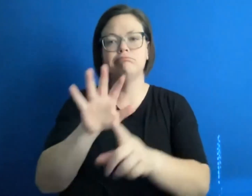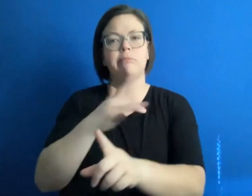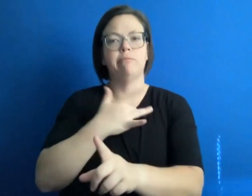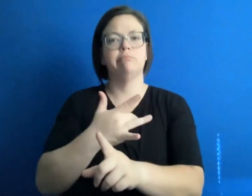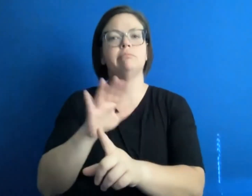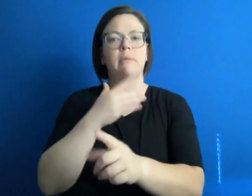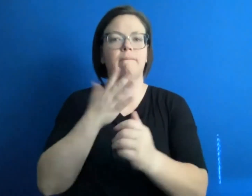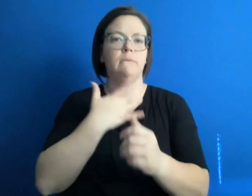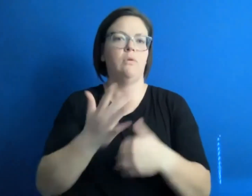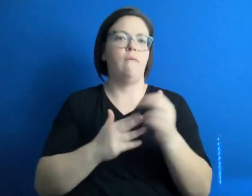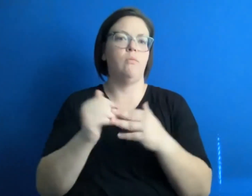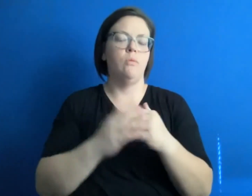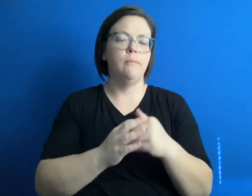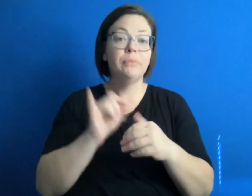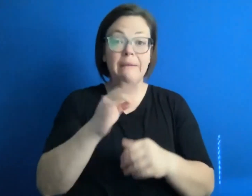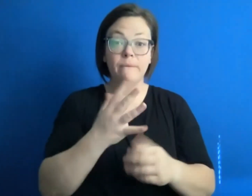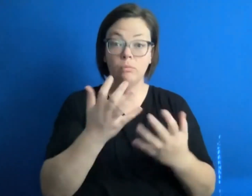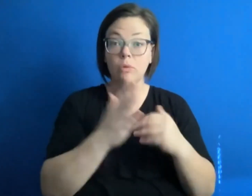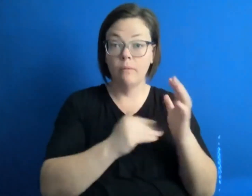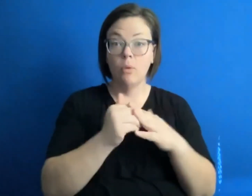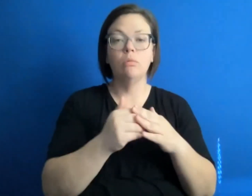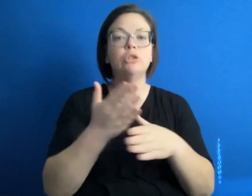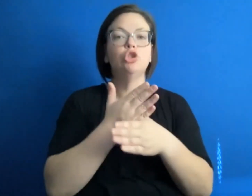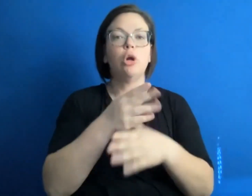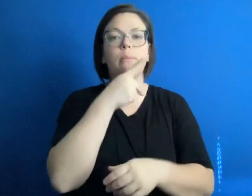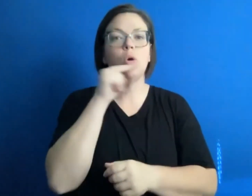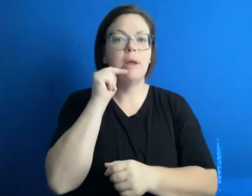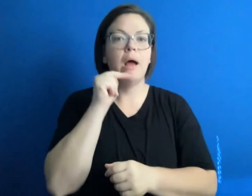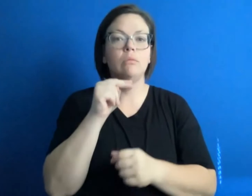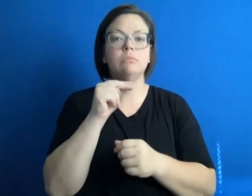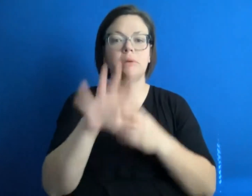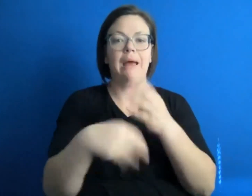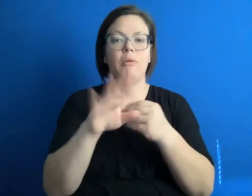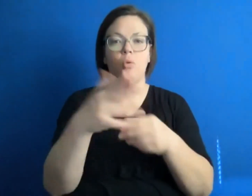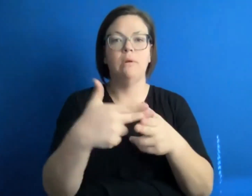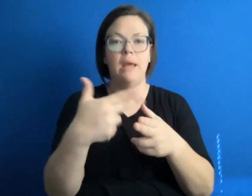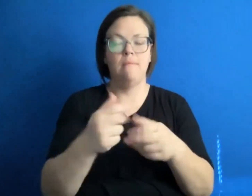comfortable, please share your pronouns by editing your name to include them. Please give content